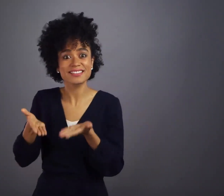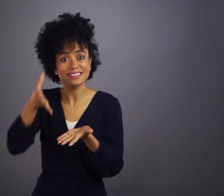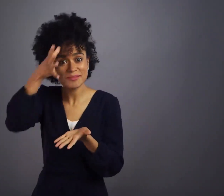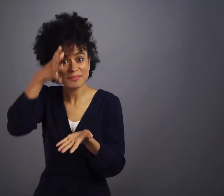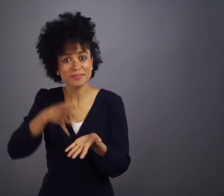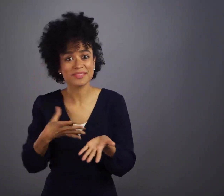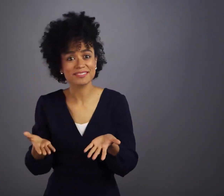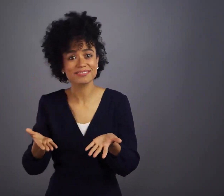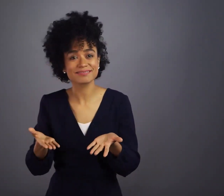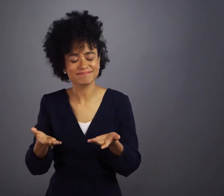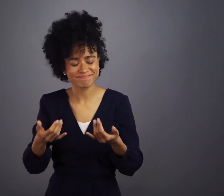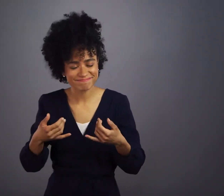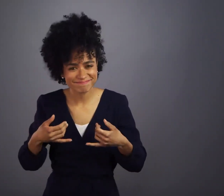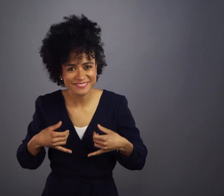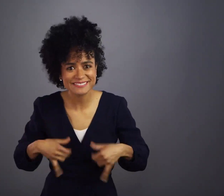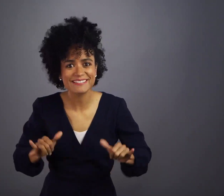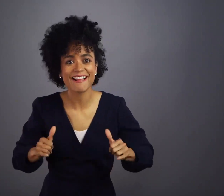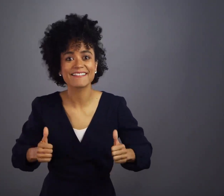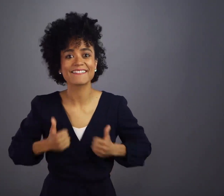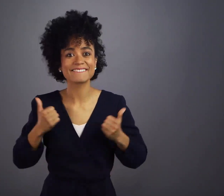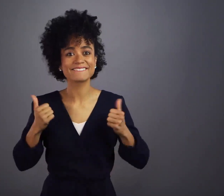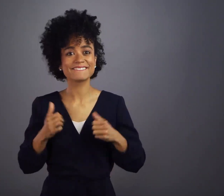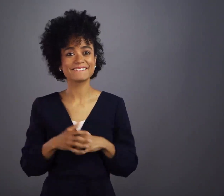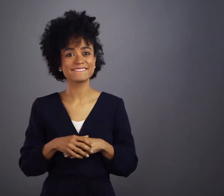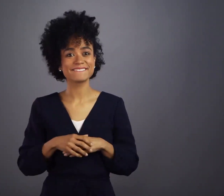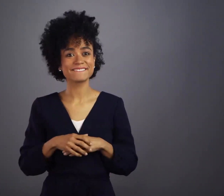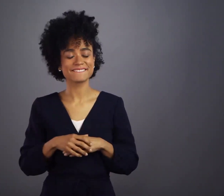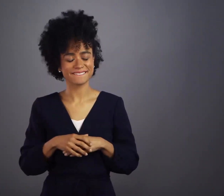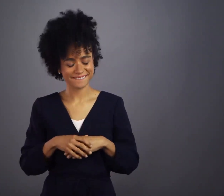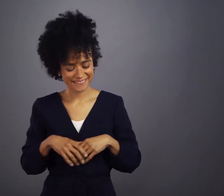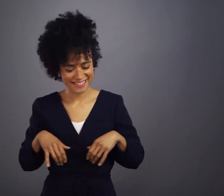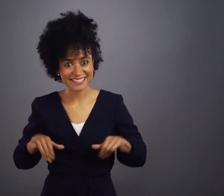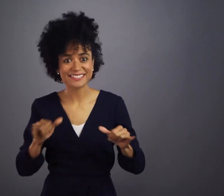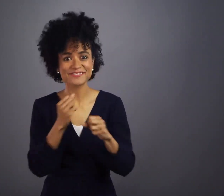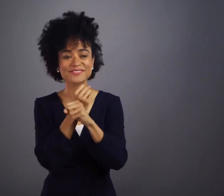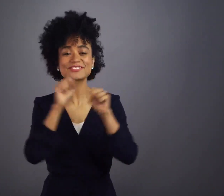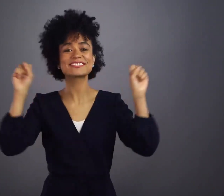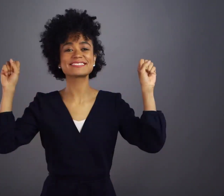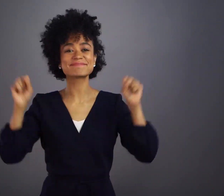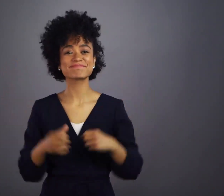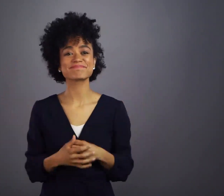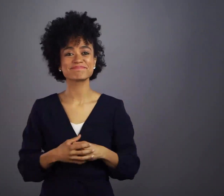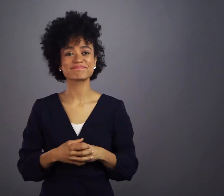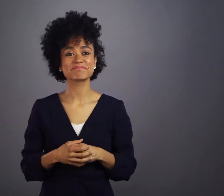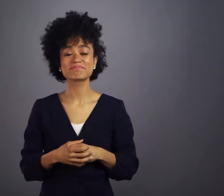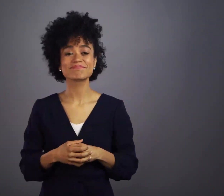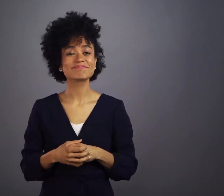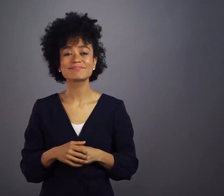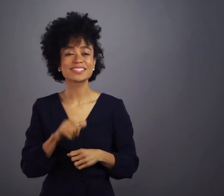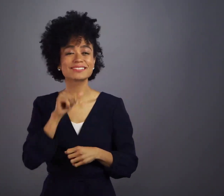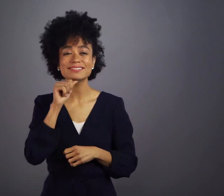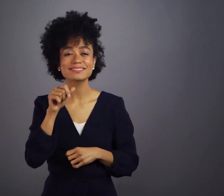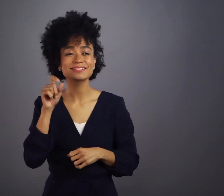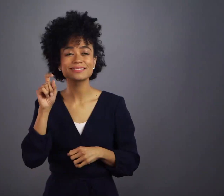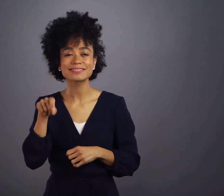But this man still lives, and is a free man. He does not need a bodyguard nor is he confined.